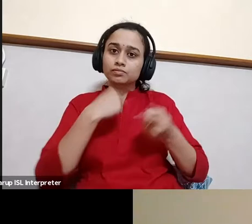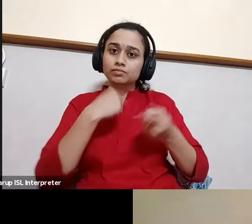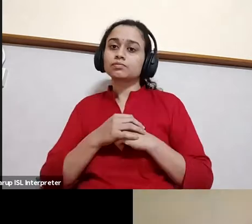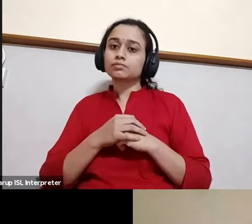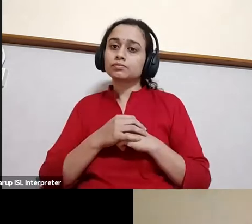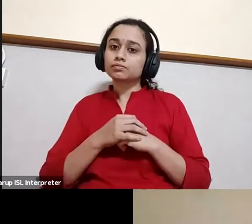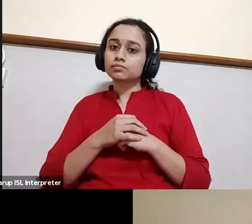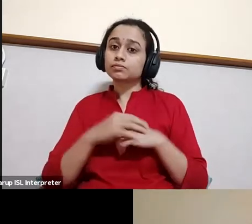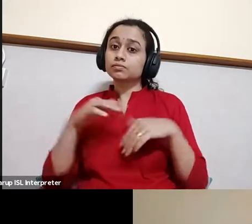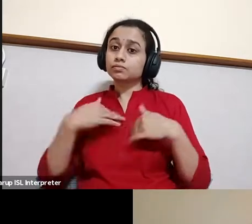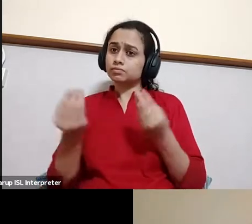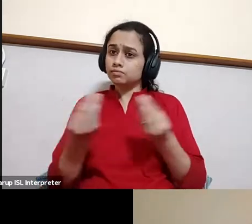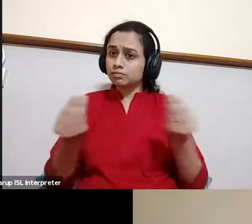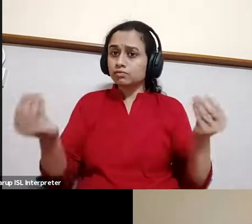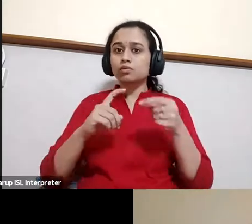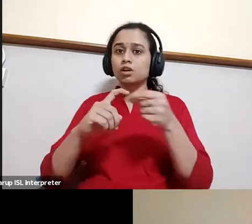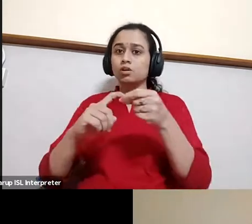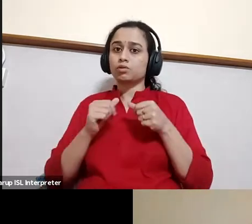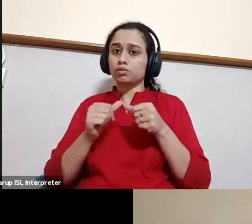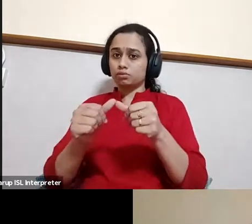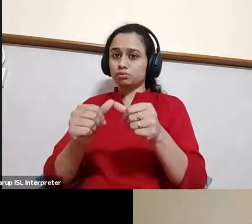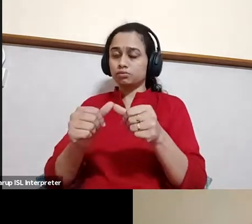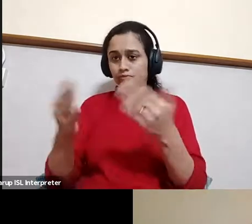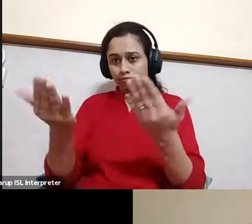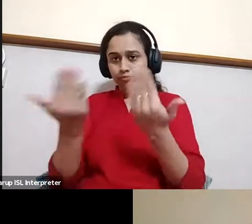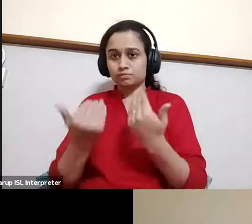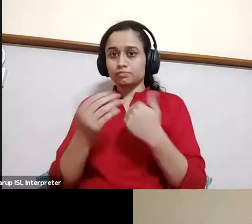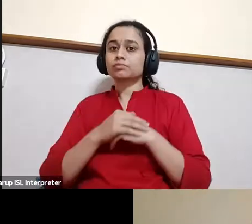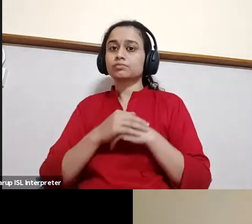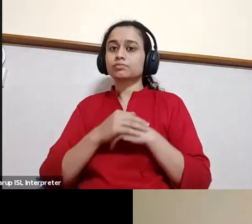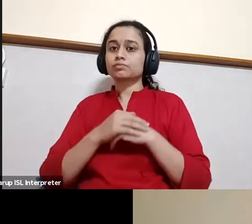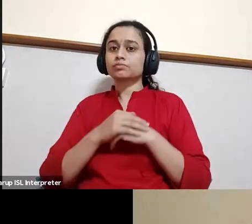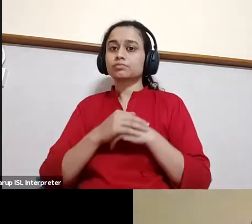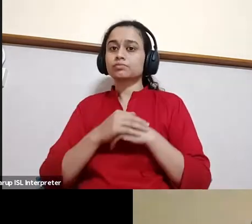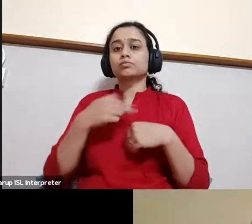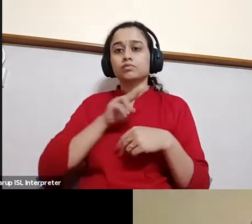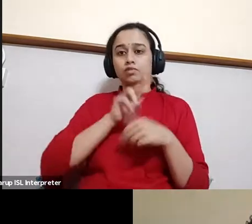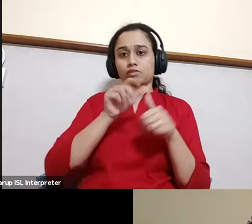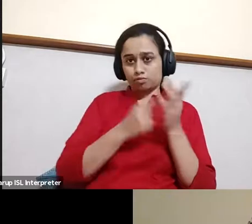take some questions from the audience uh which Varun you will be reading out I believe